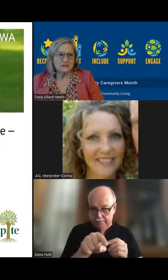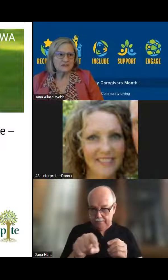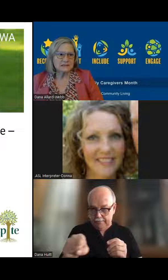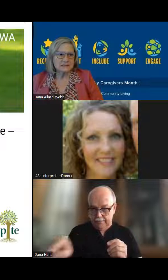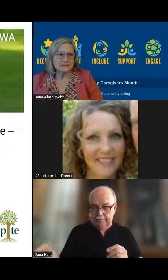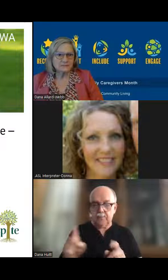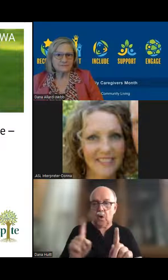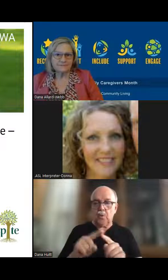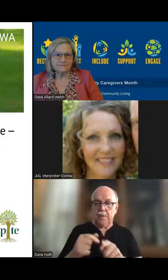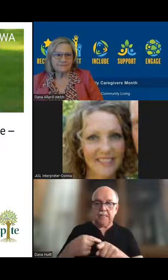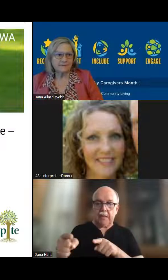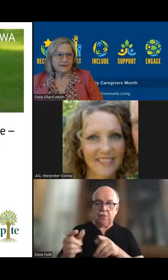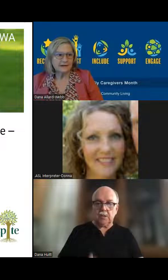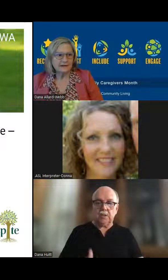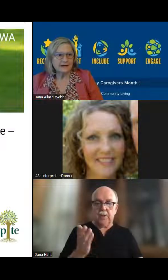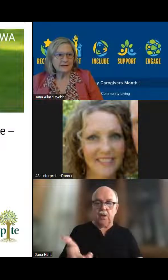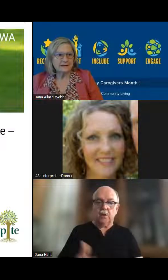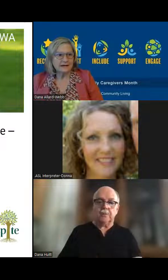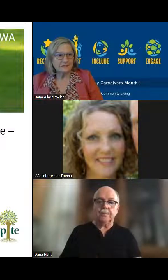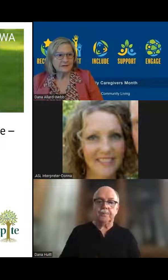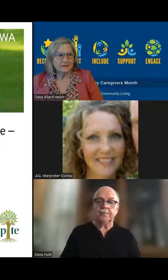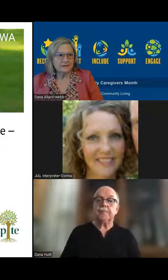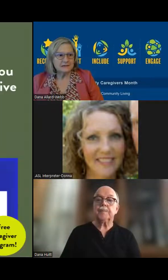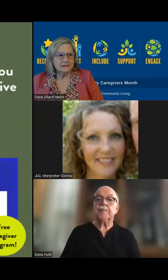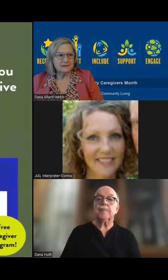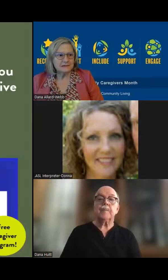conferences. We have a Community Instructor Campaign where we're trying to reach out